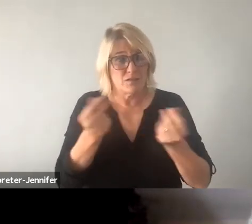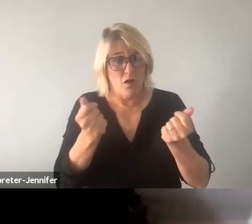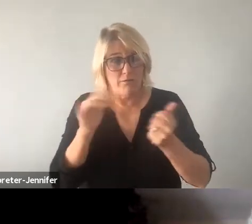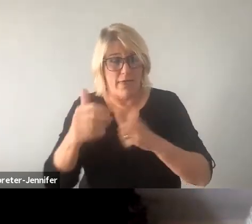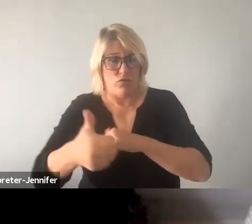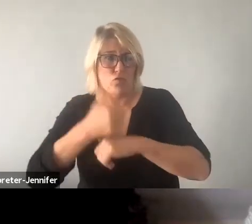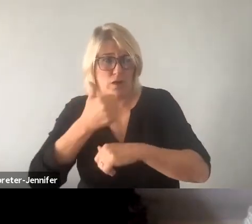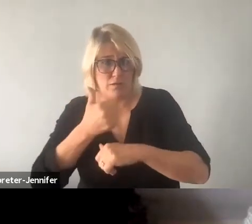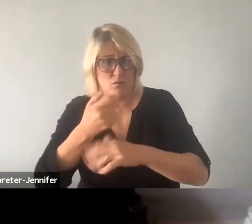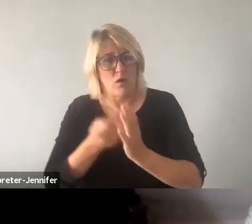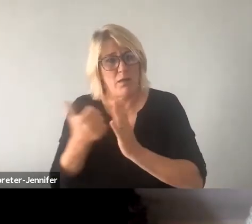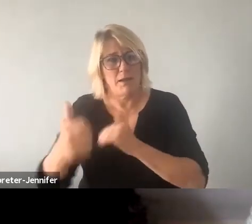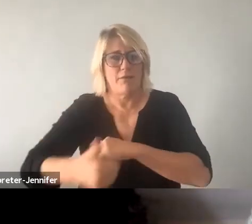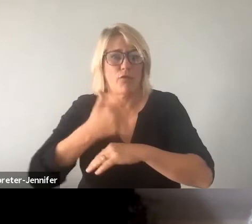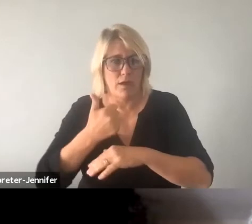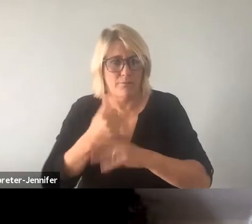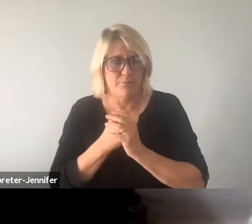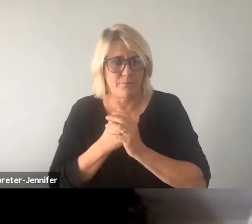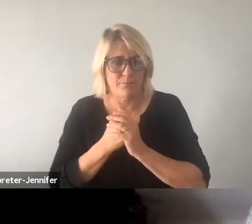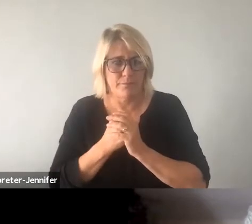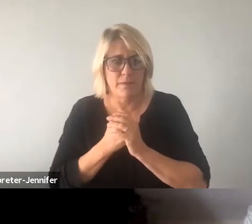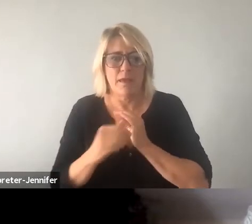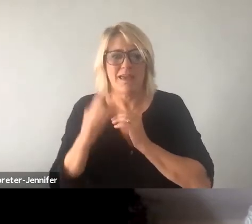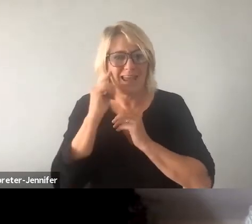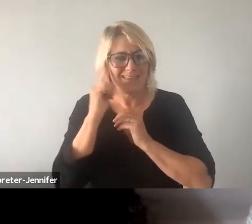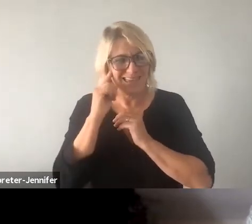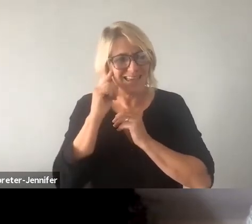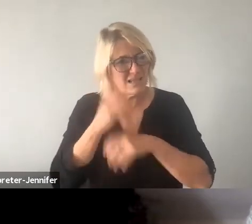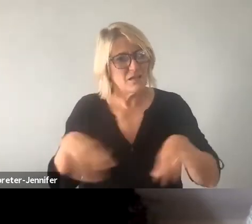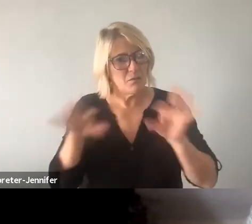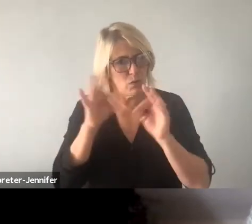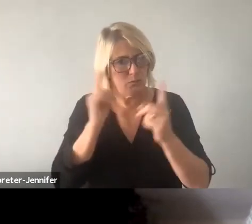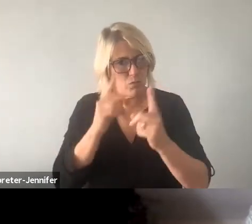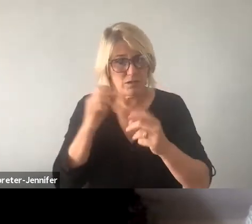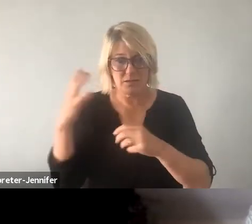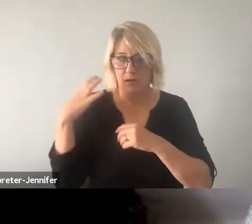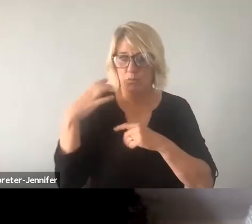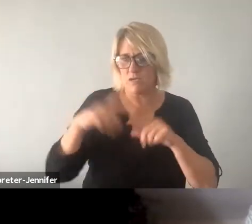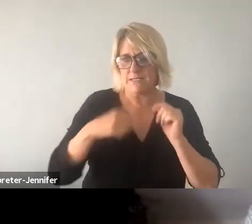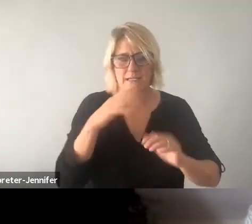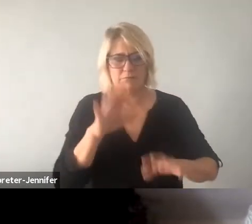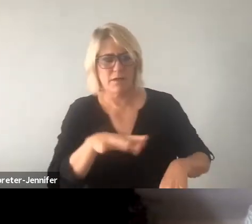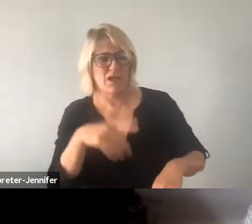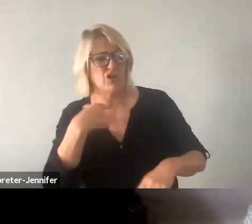accommodations in the workplace that can help address the threat I